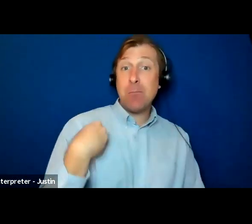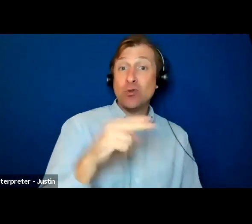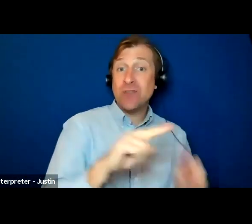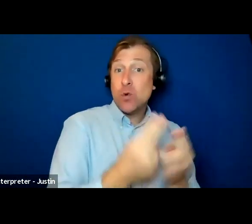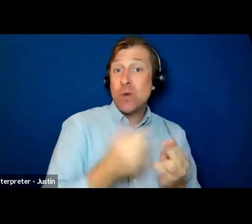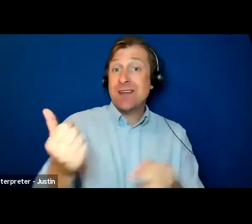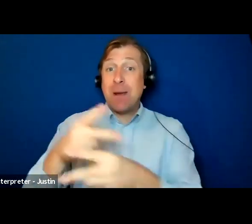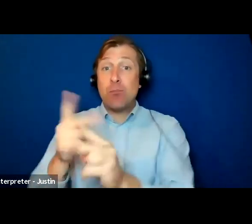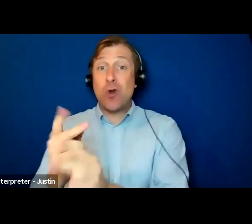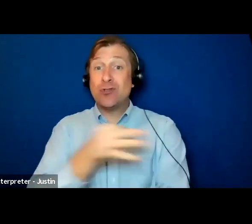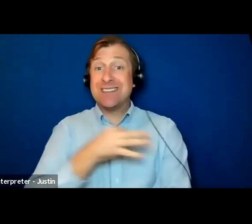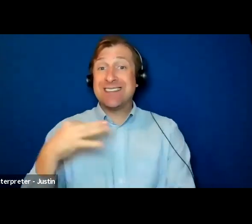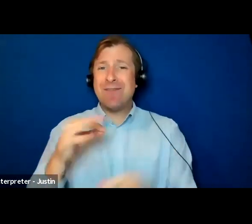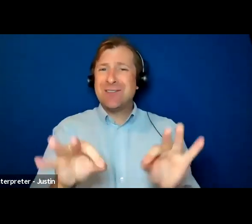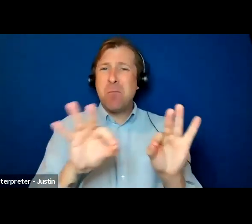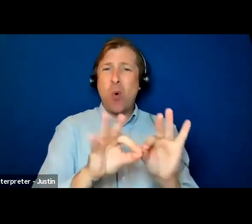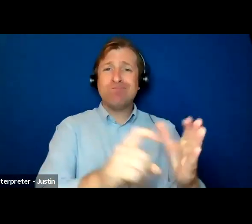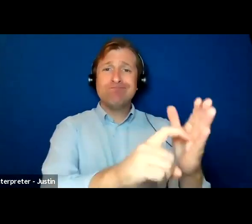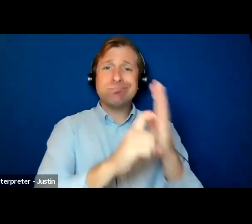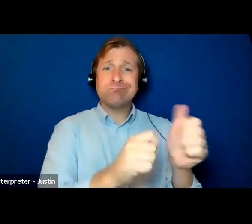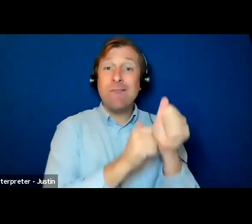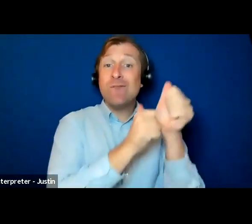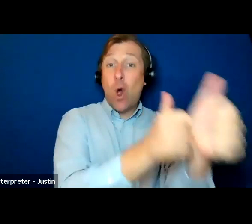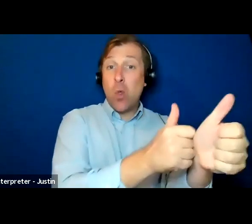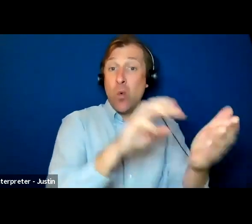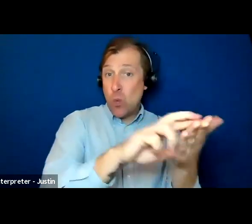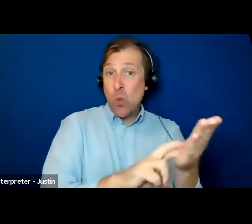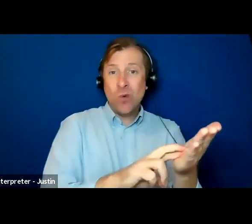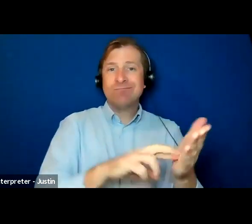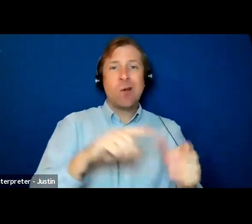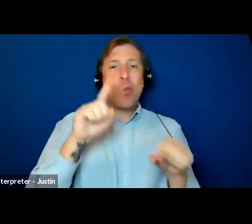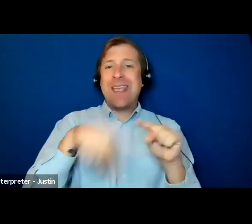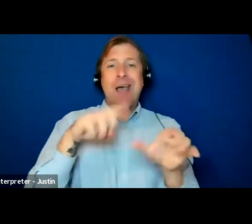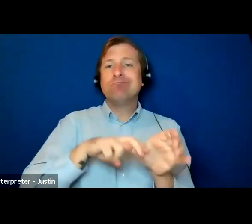to know that we must follow these guidelines. We cannot and should not opt out of these protections in any way,